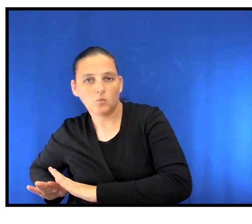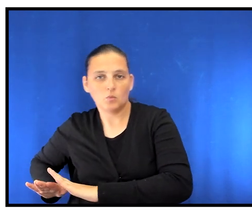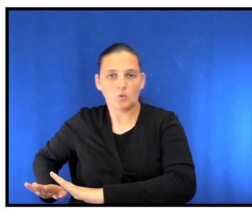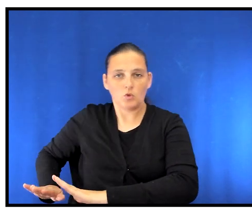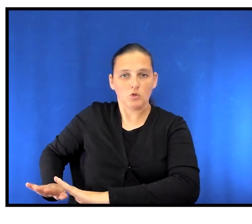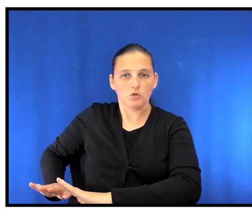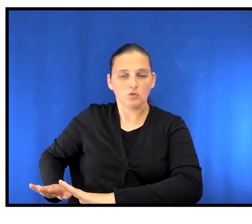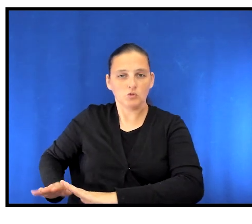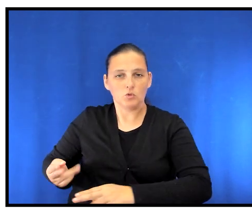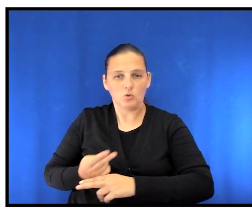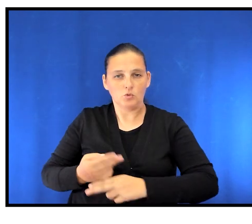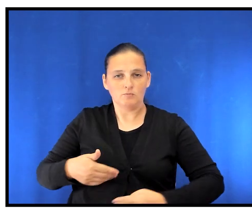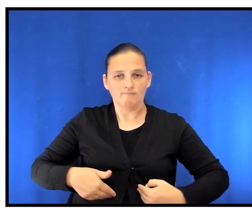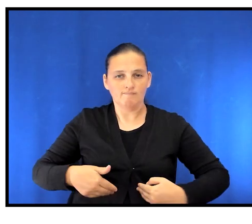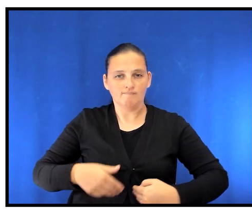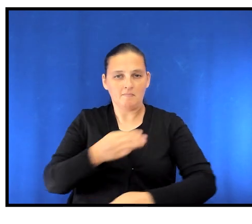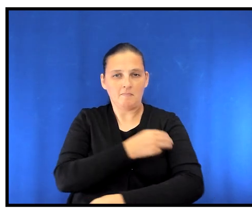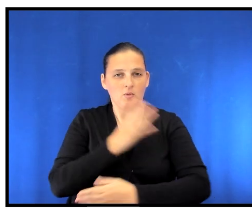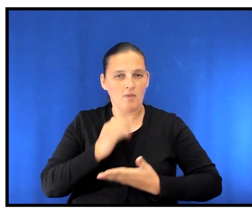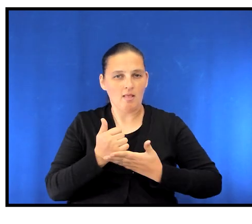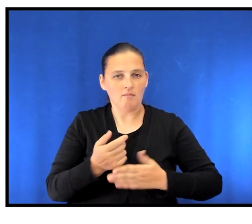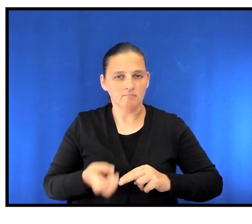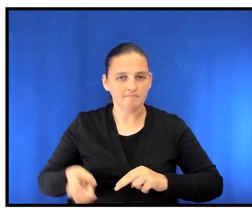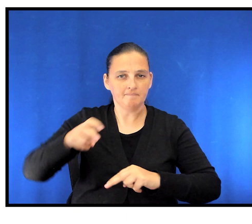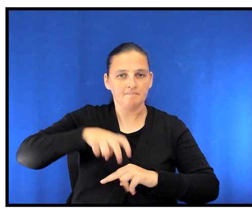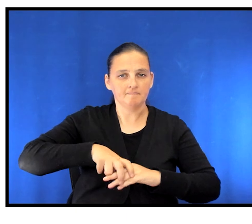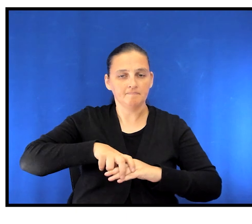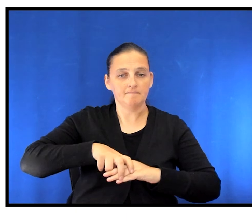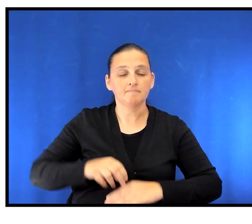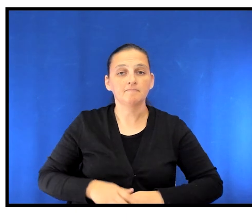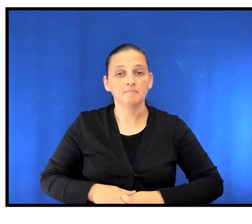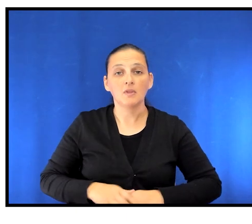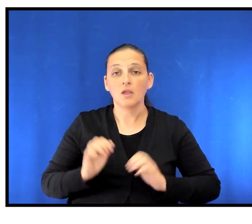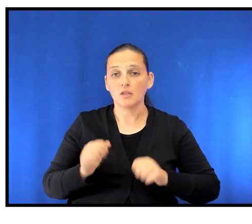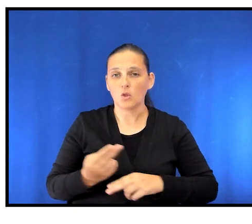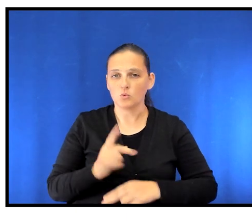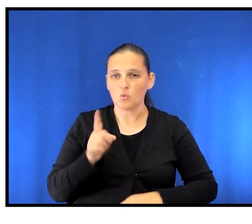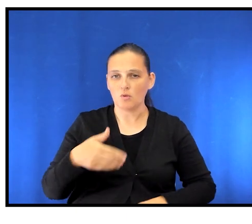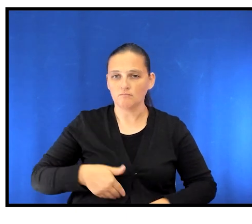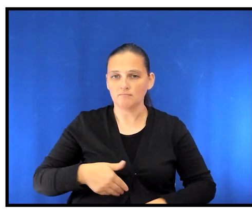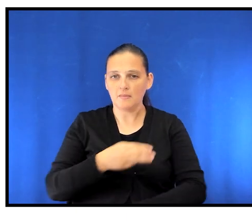and use your trunk muscles to help you sit up. You can also use only your stomach muscles without your arms.